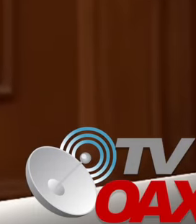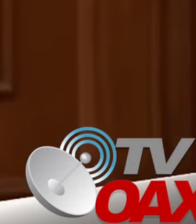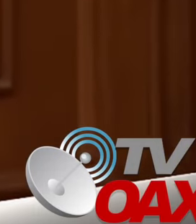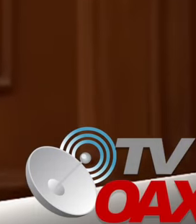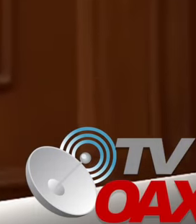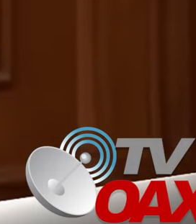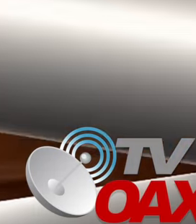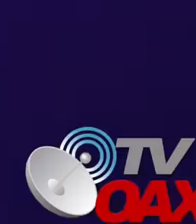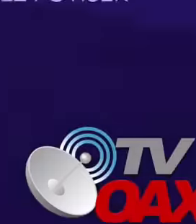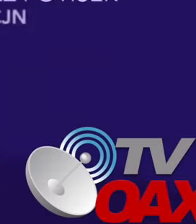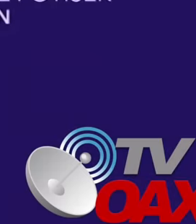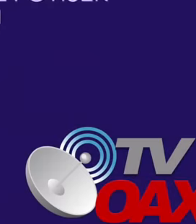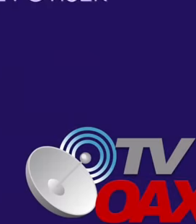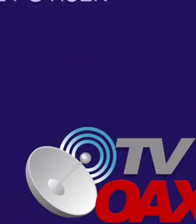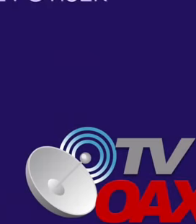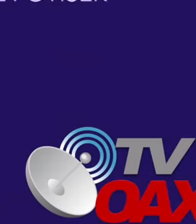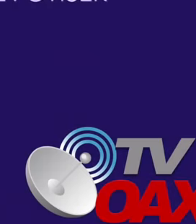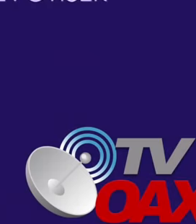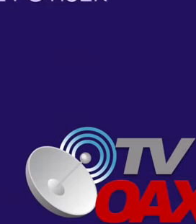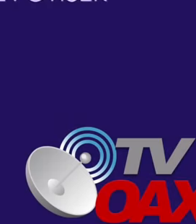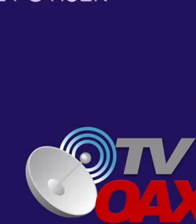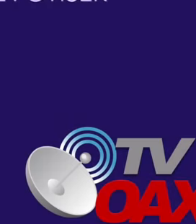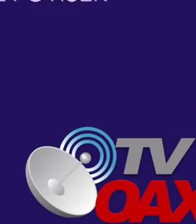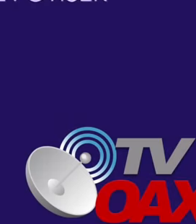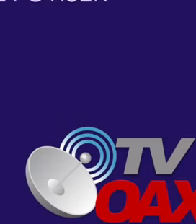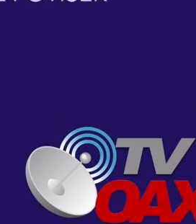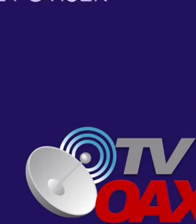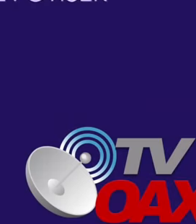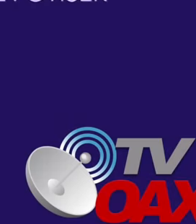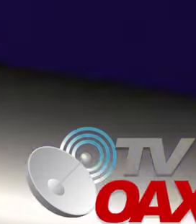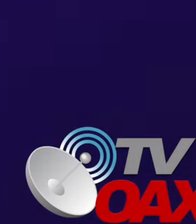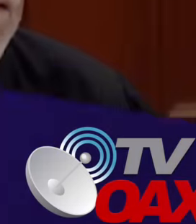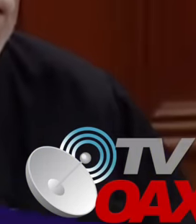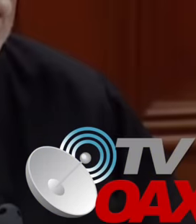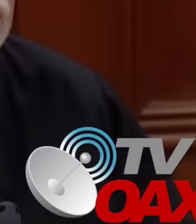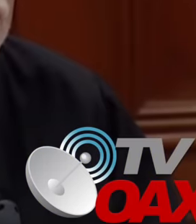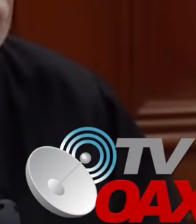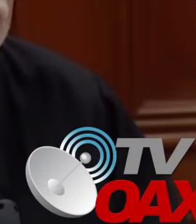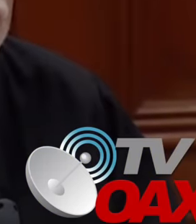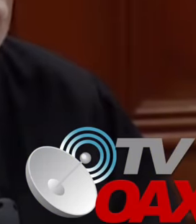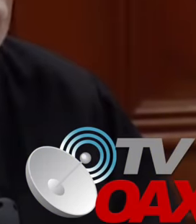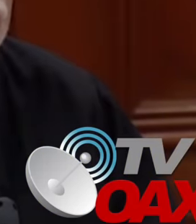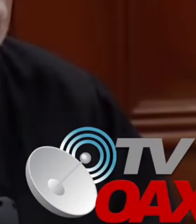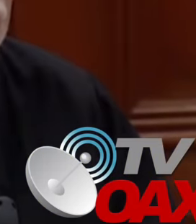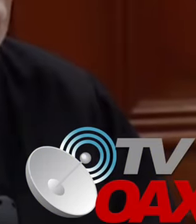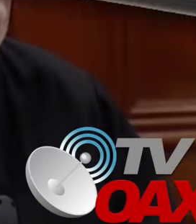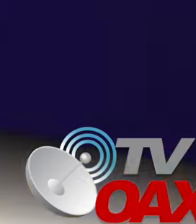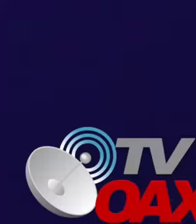they are currently living a life full of luxuries and not only them since former president